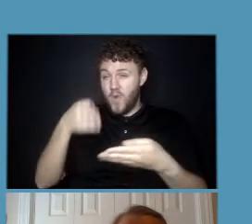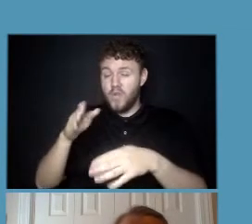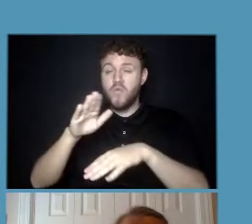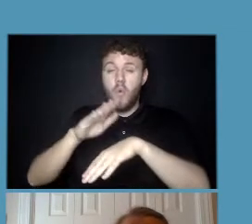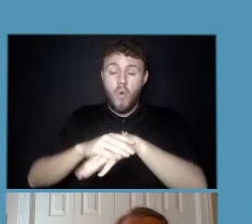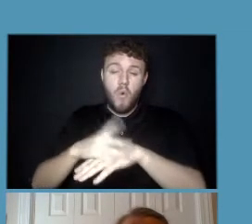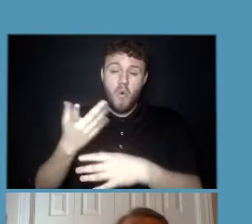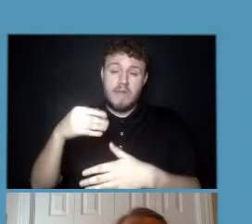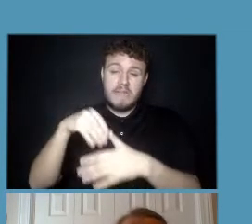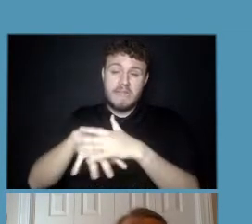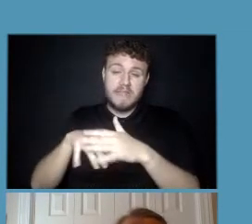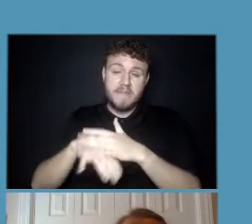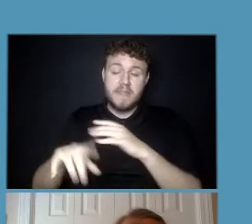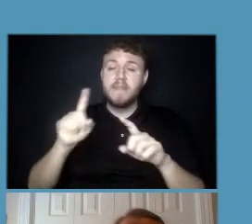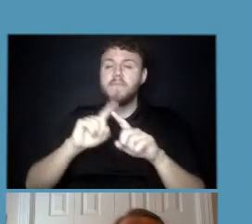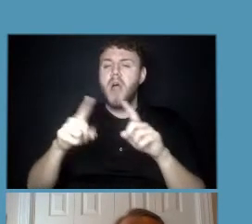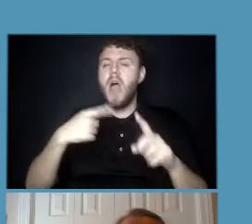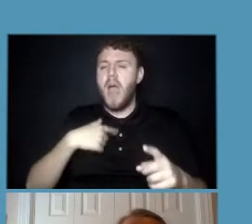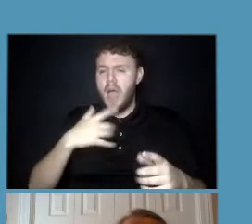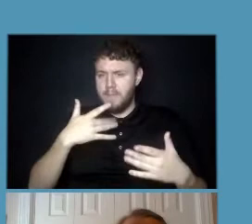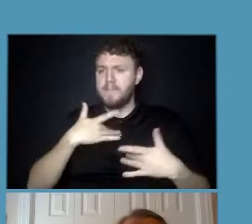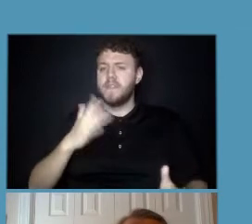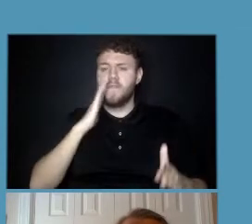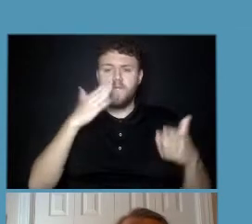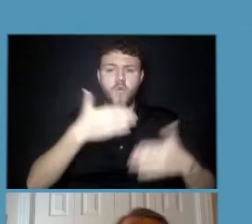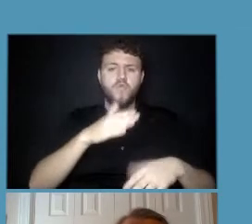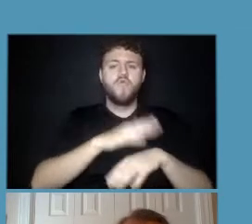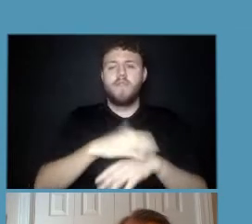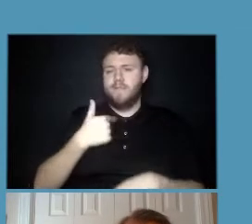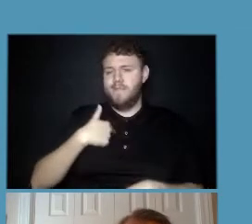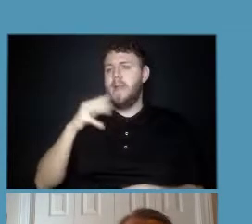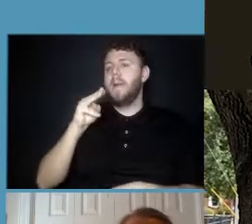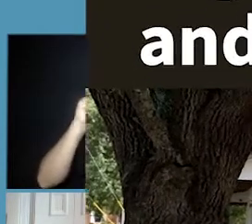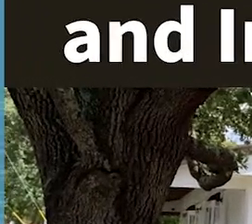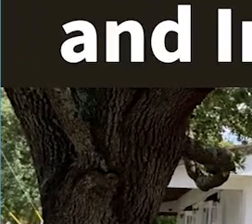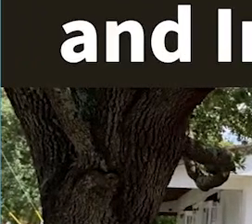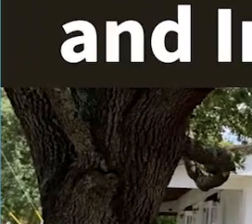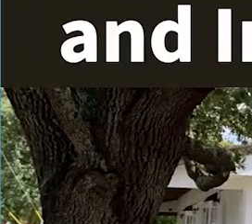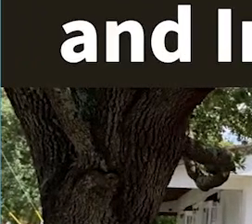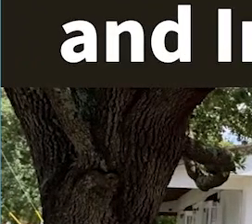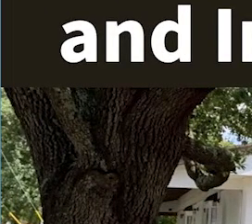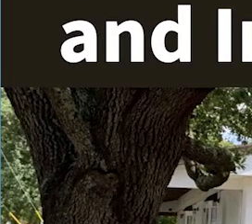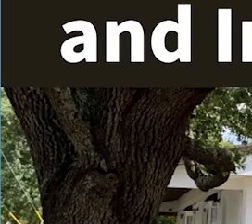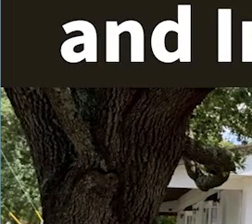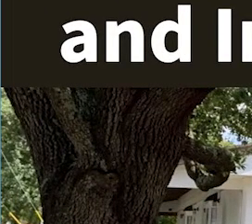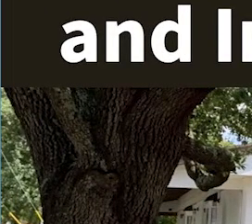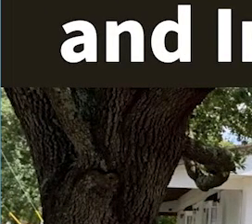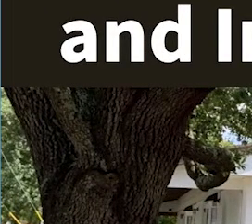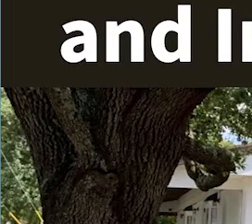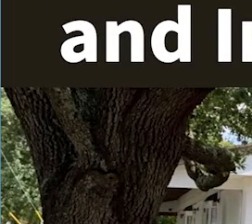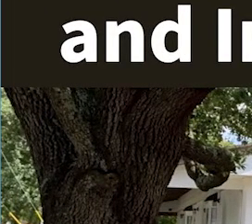I come to the topic through a master s in teaching. And the screen here is the front